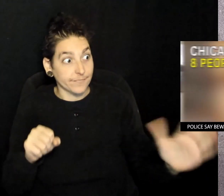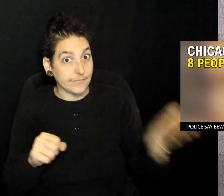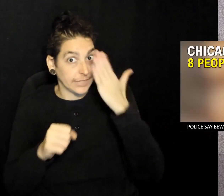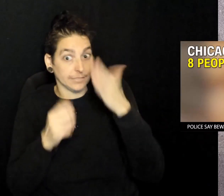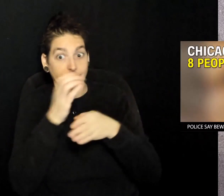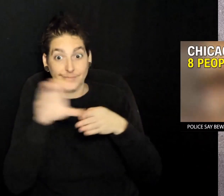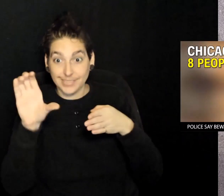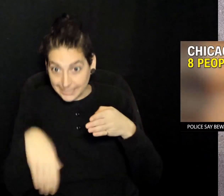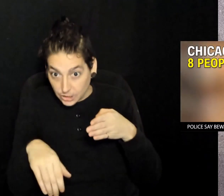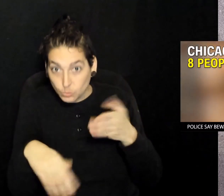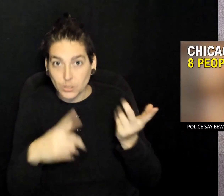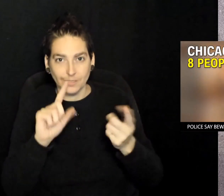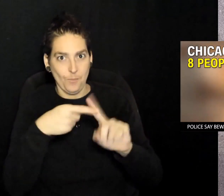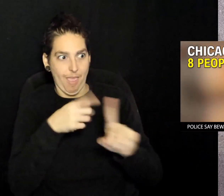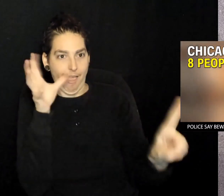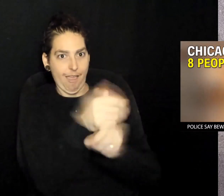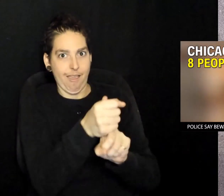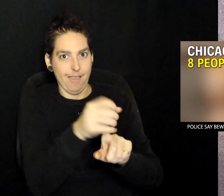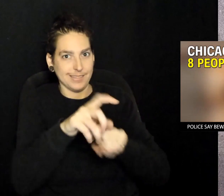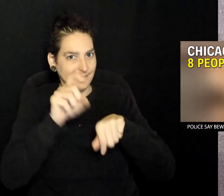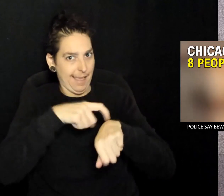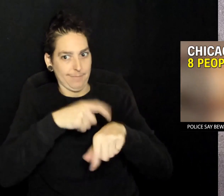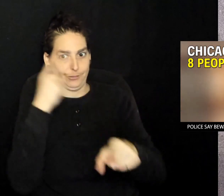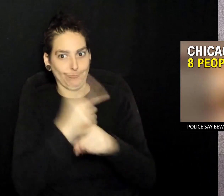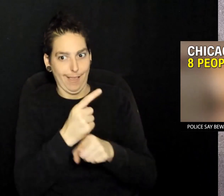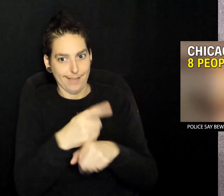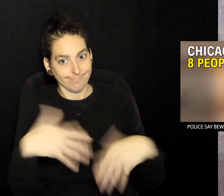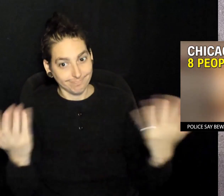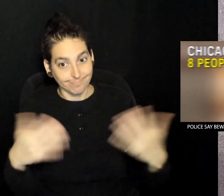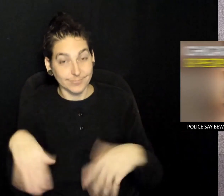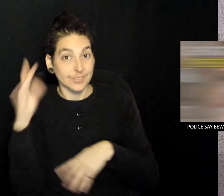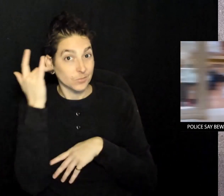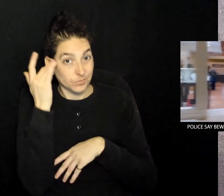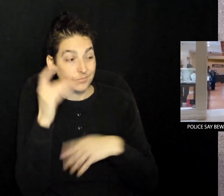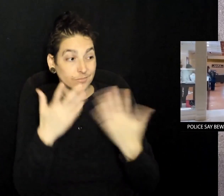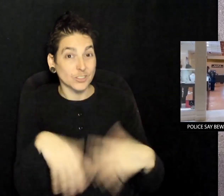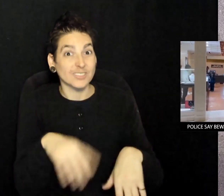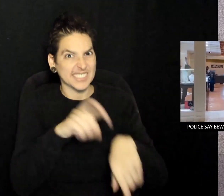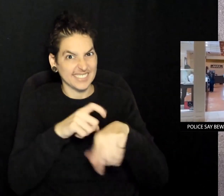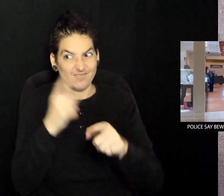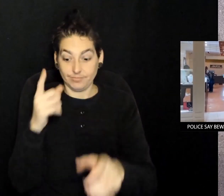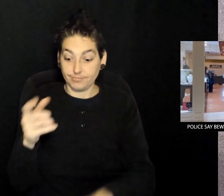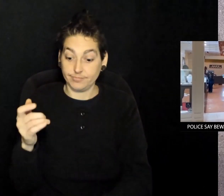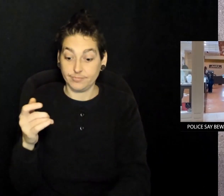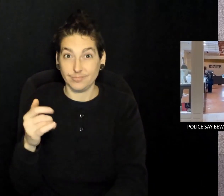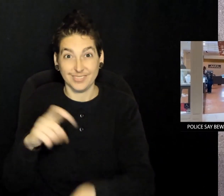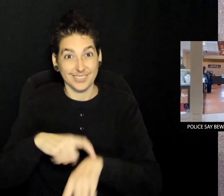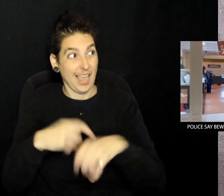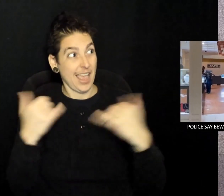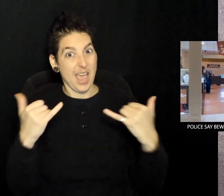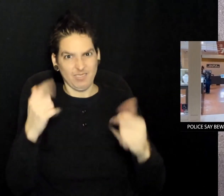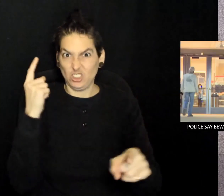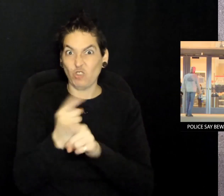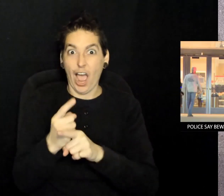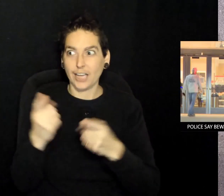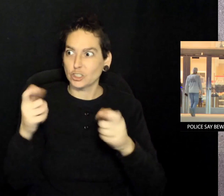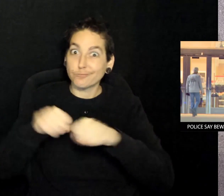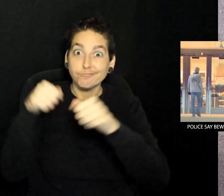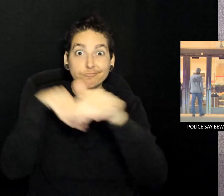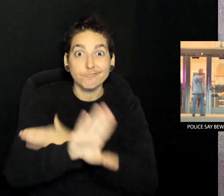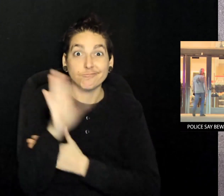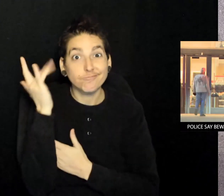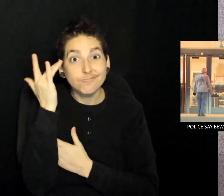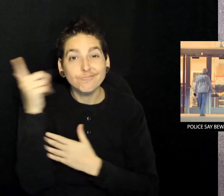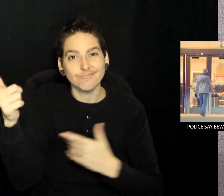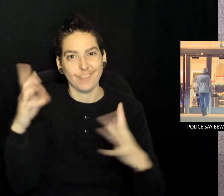number of issues at play smash and grabs are not a priority for law enforcement agencies so thieves